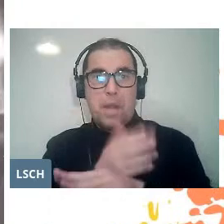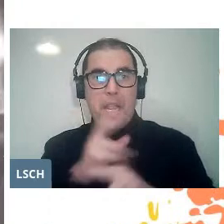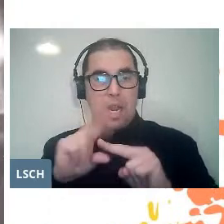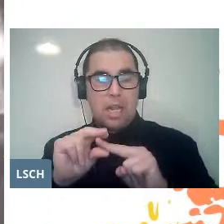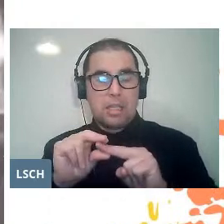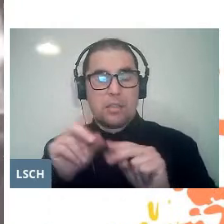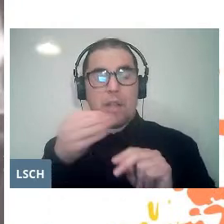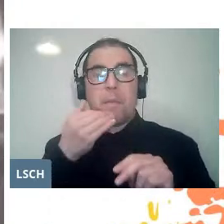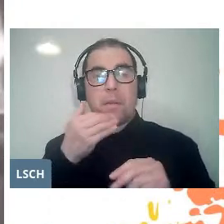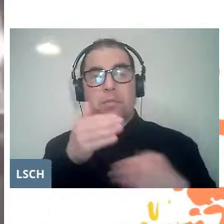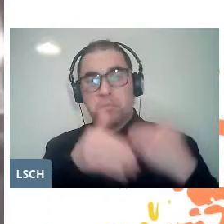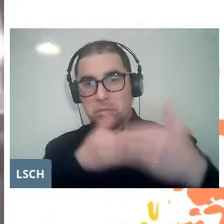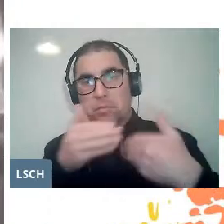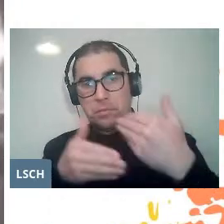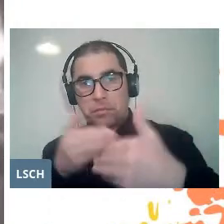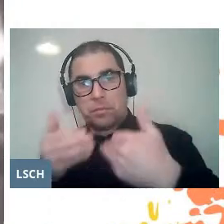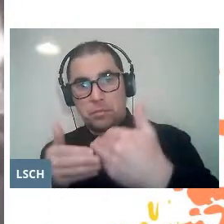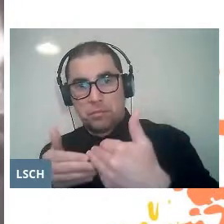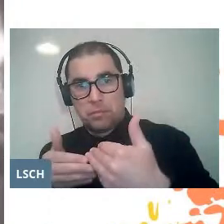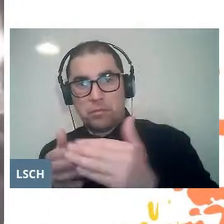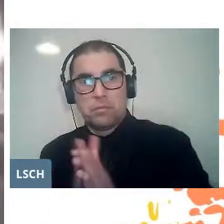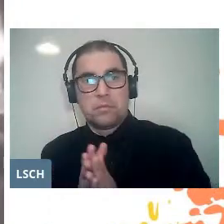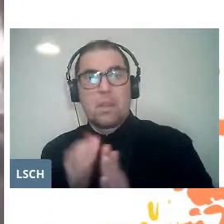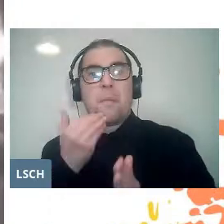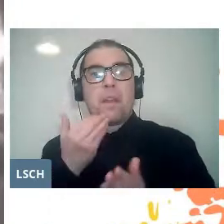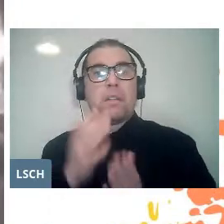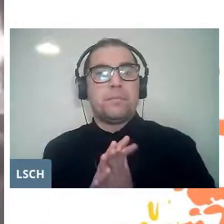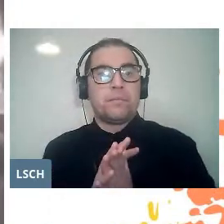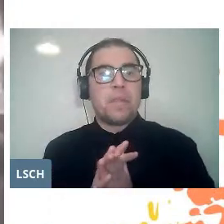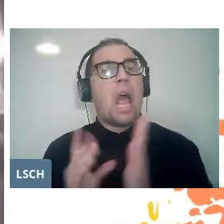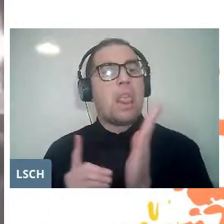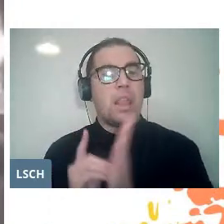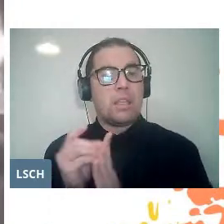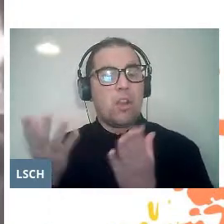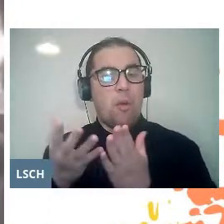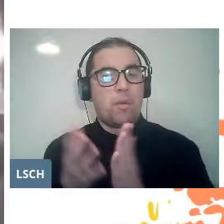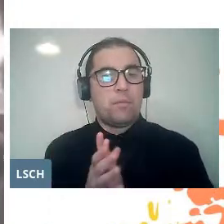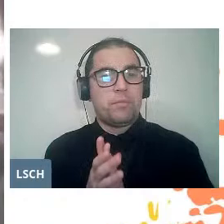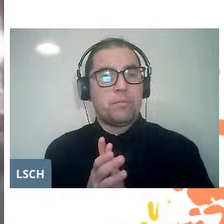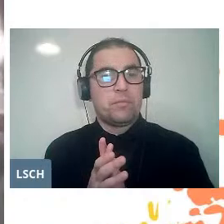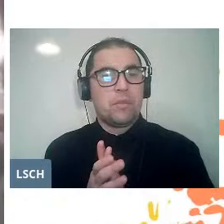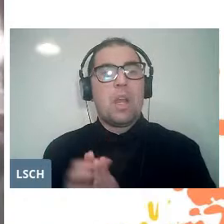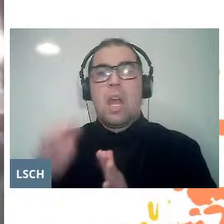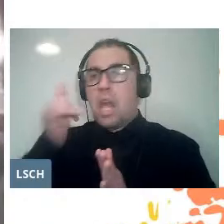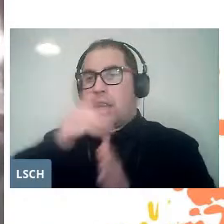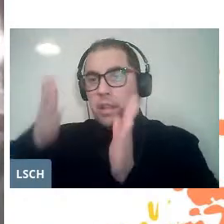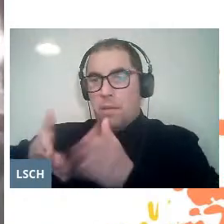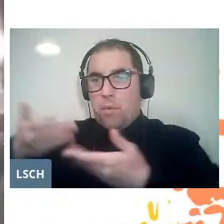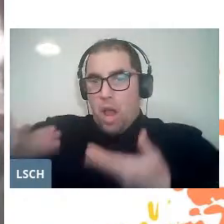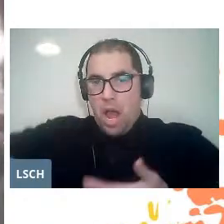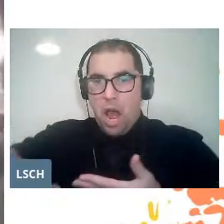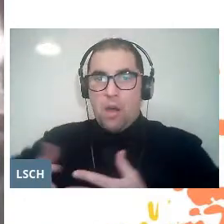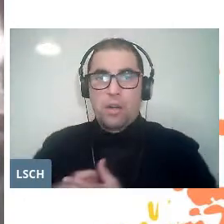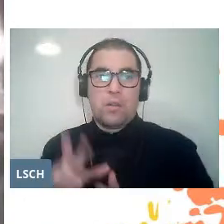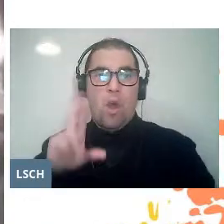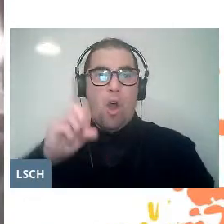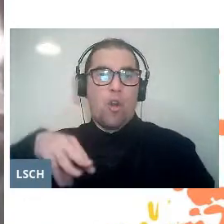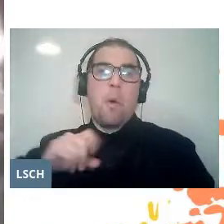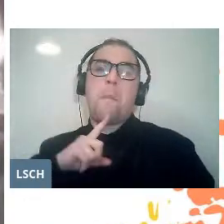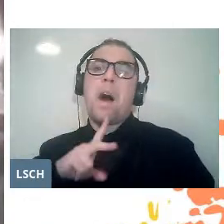and that in one way or another will be developed in time until reaching romanticism, post-romanticism.